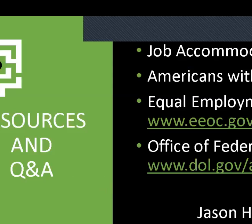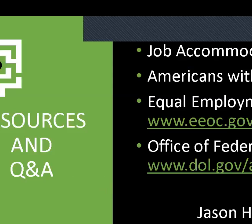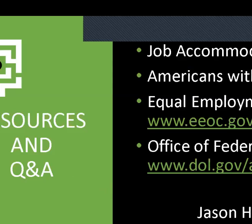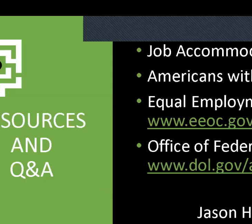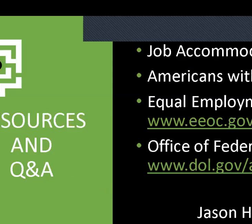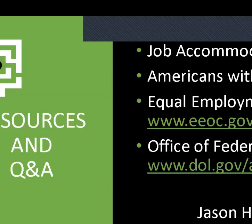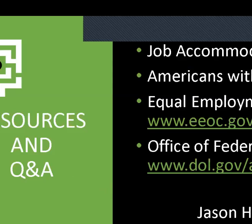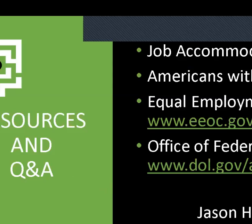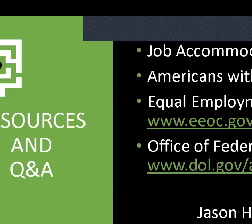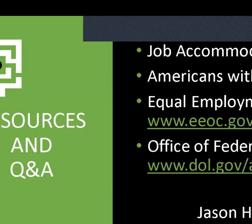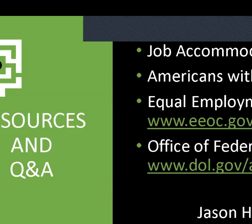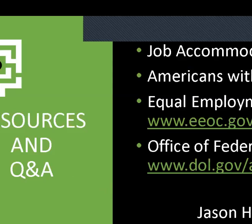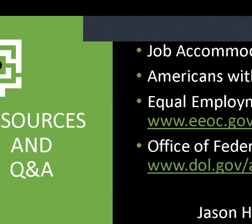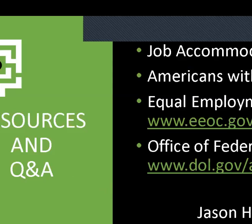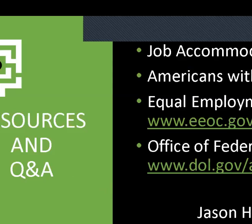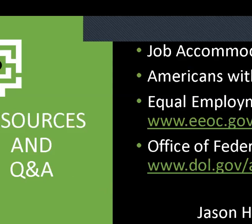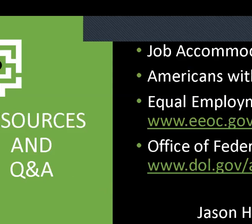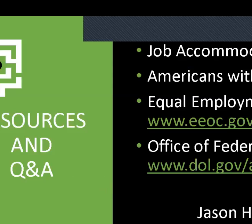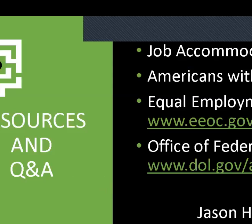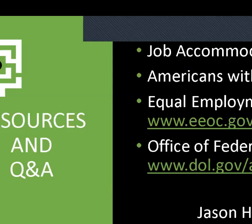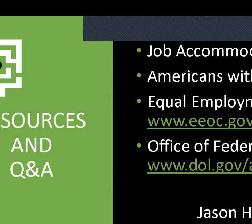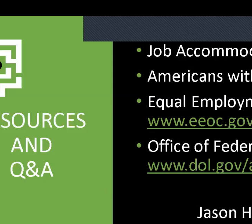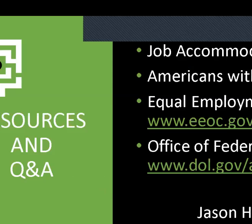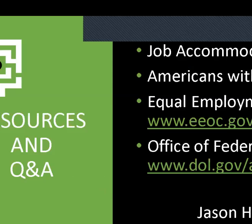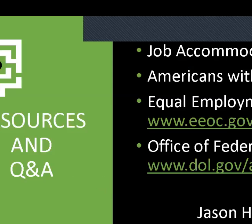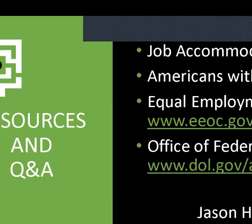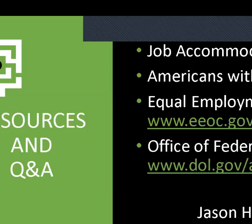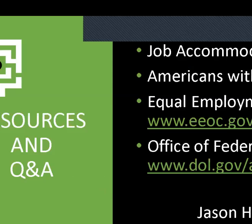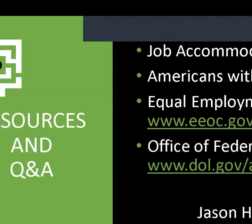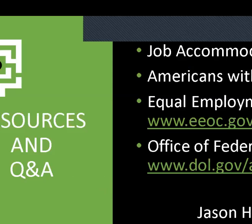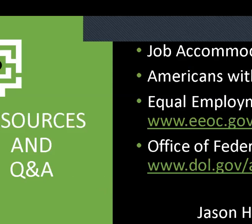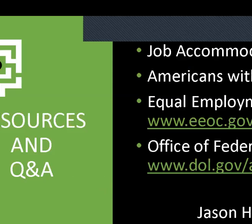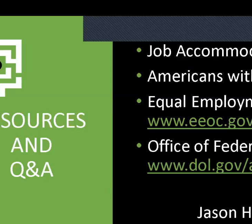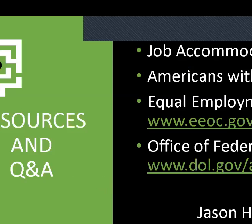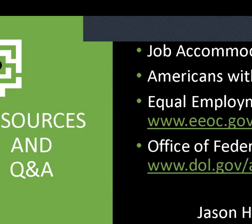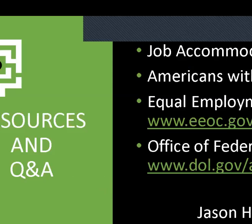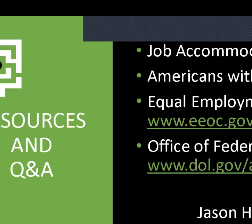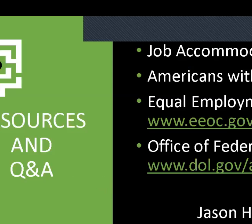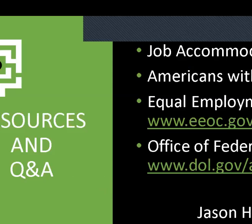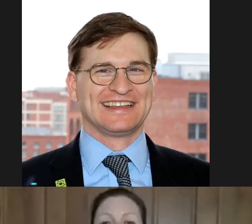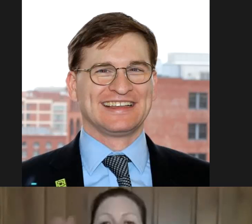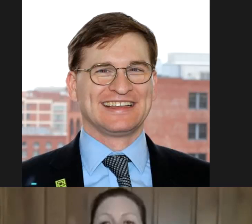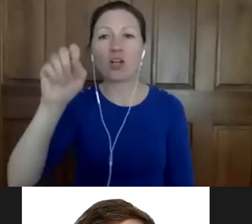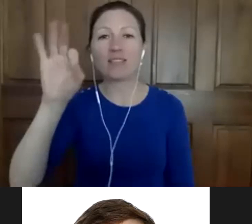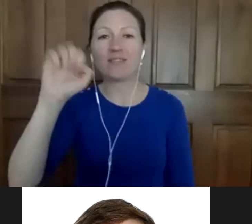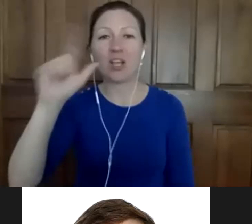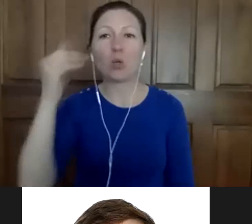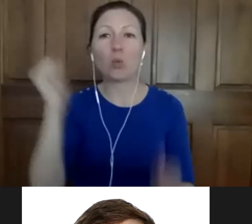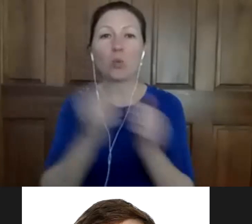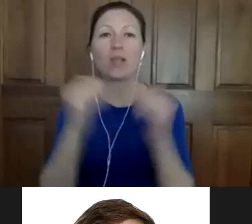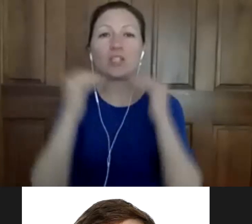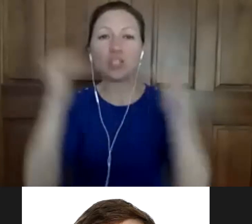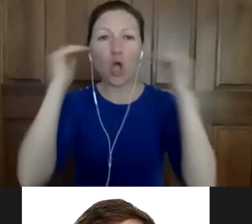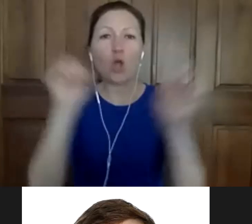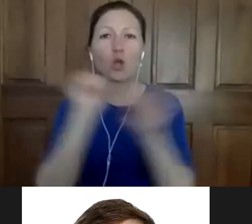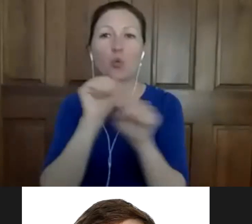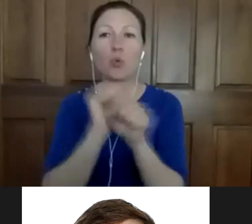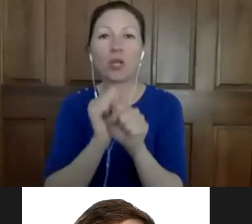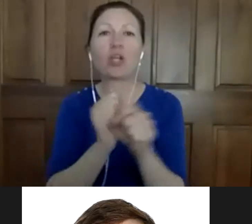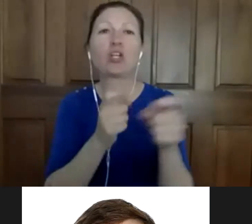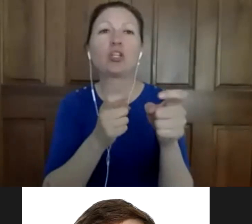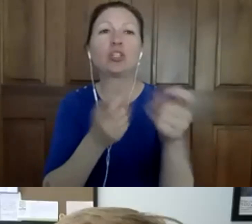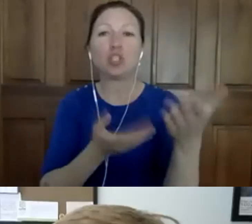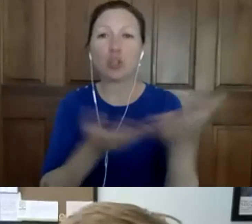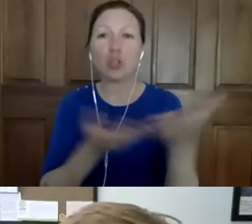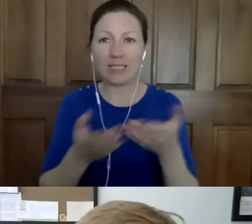I'm Jason Hartsfield assault services coordinate here at the institute. I'll show my face again